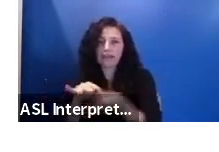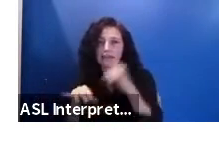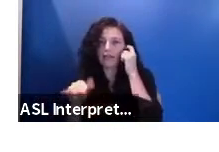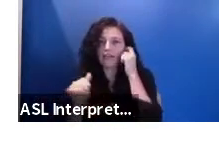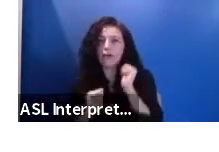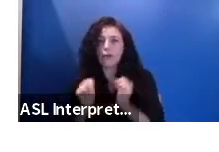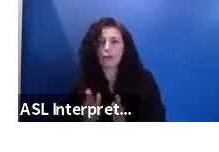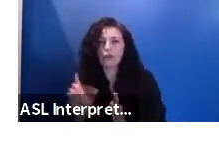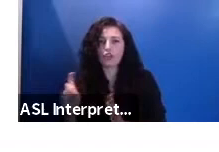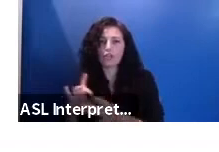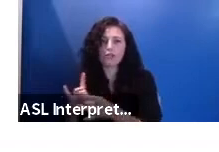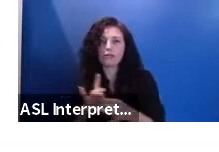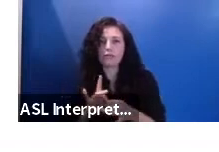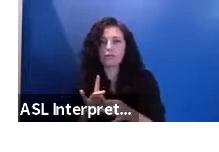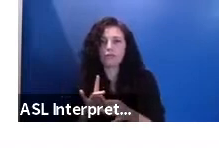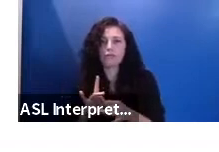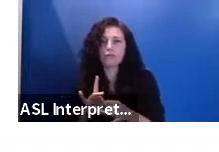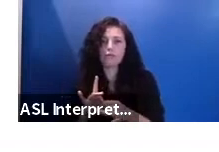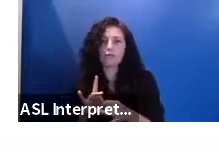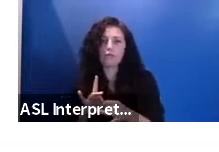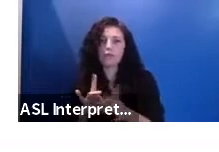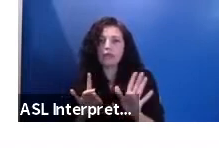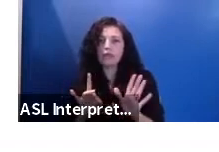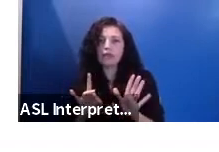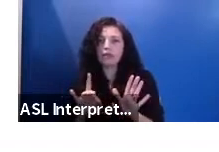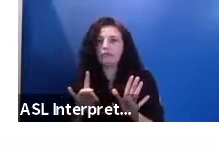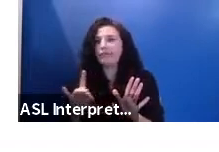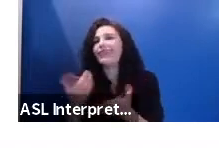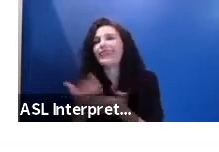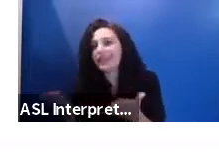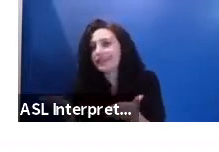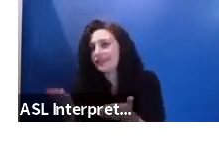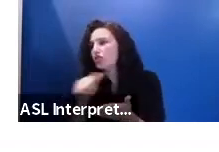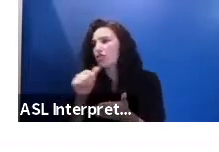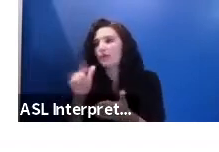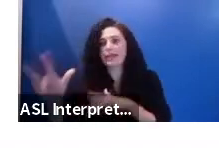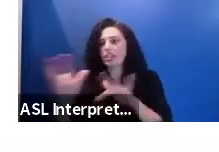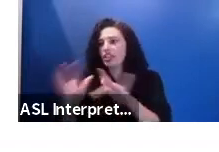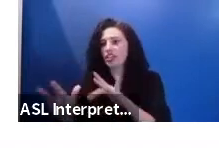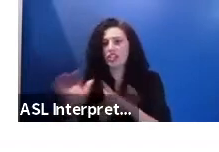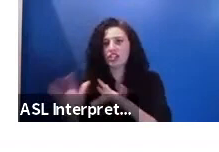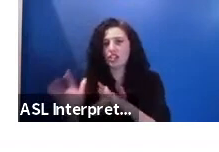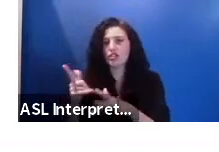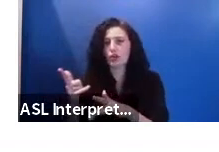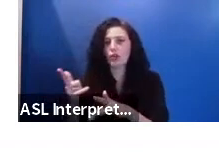on set are maintained in their own designated safe area so that other people don't touch them and so that they're kept individually separated.